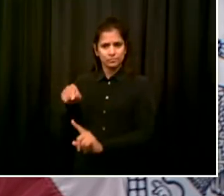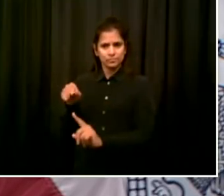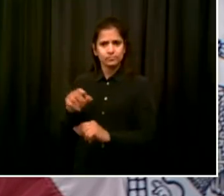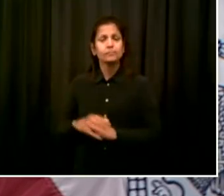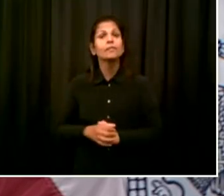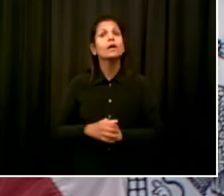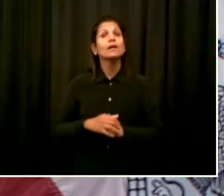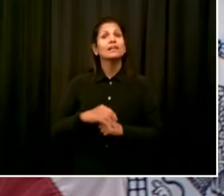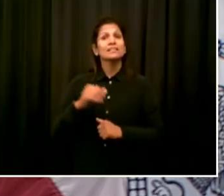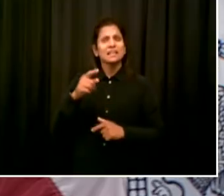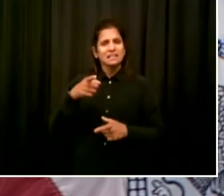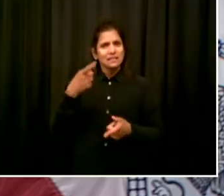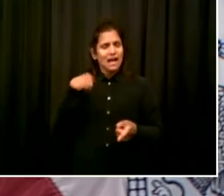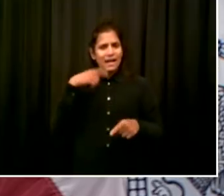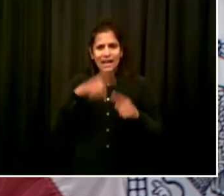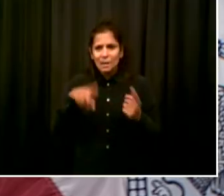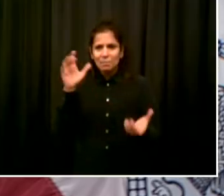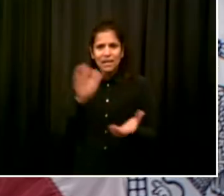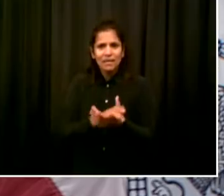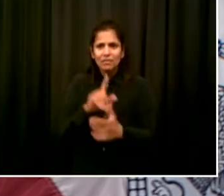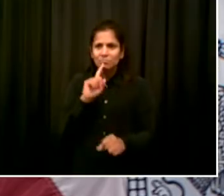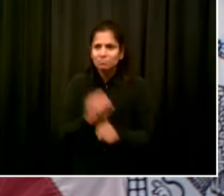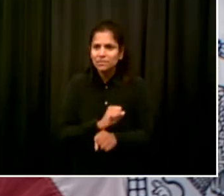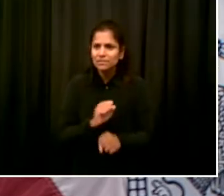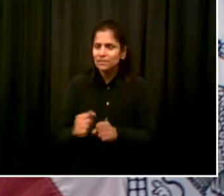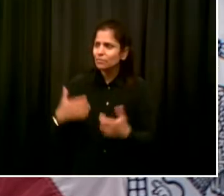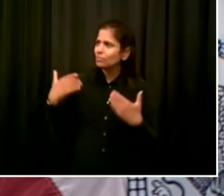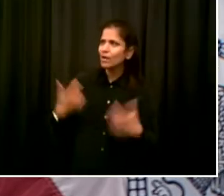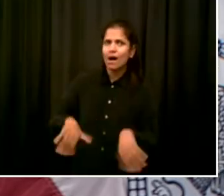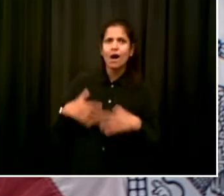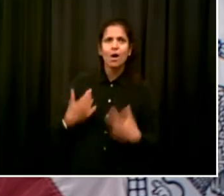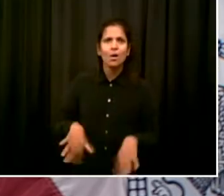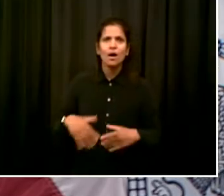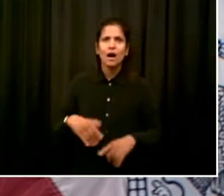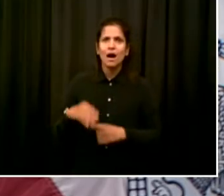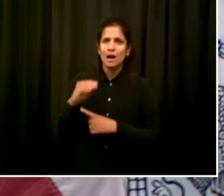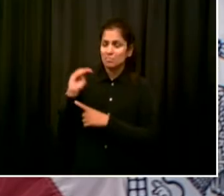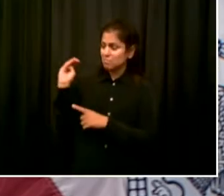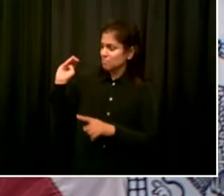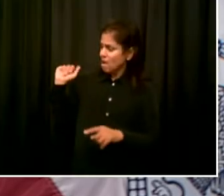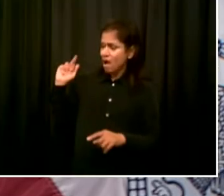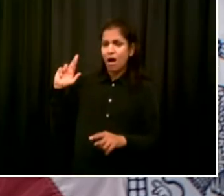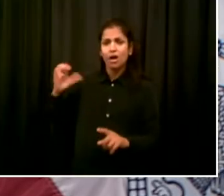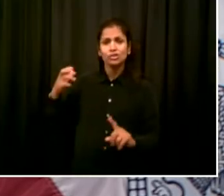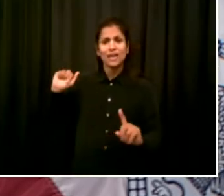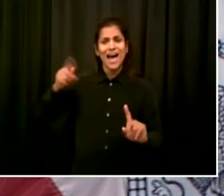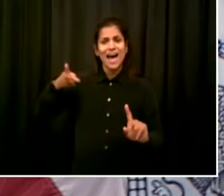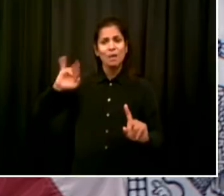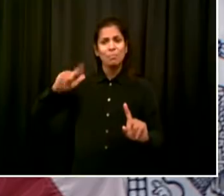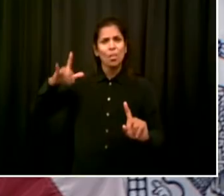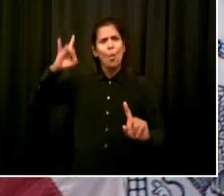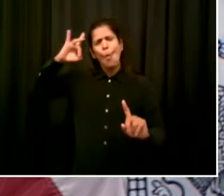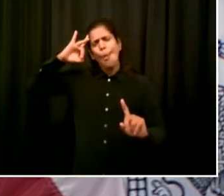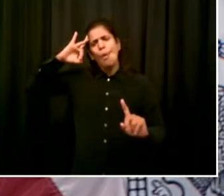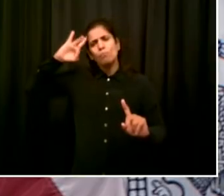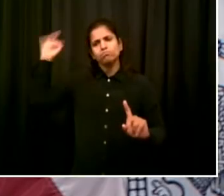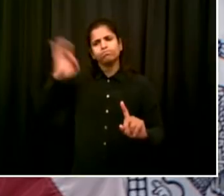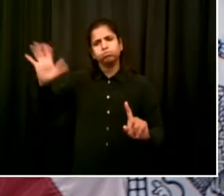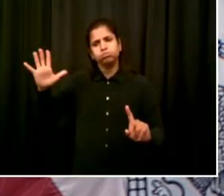READYFO R NMODAY . MONDAY, PHASE 4W, H ATIS STRIKING REALITY